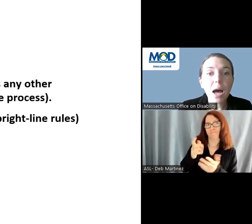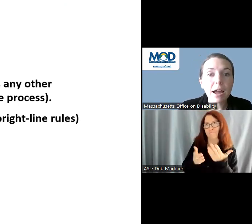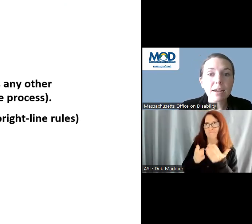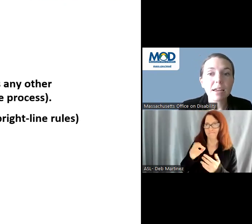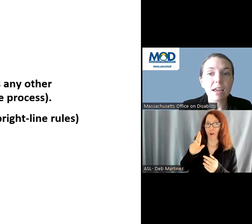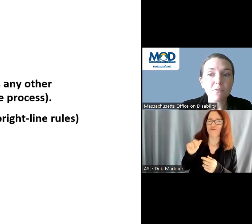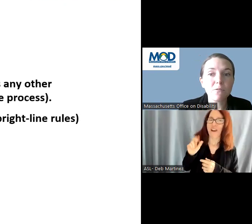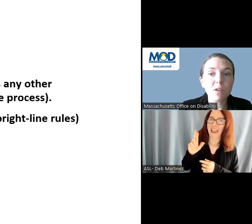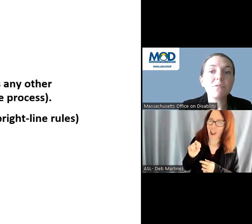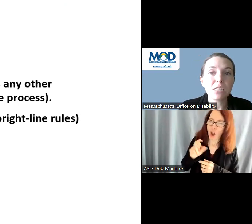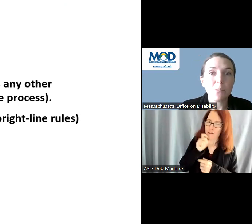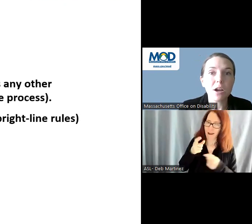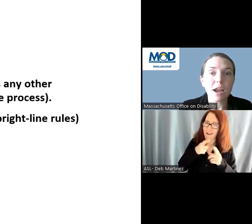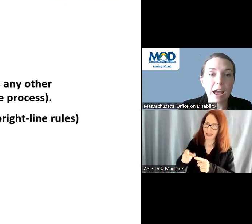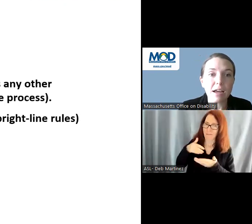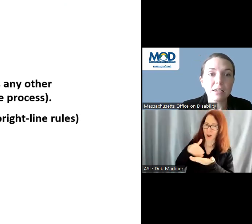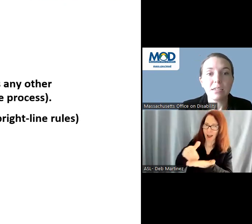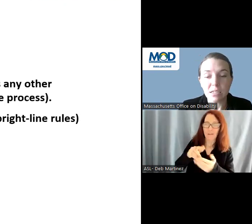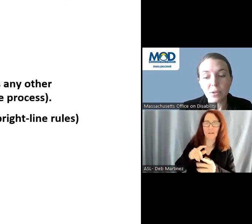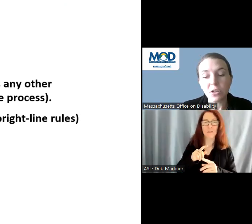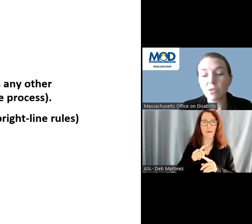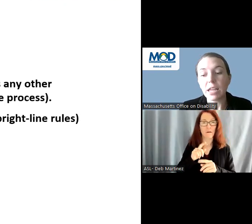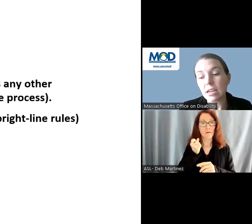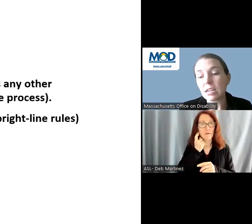but if if someone has a disability related